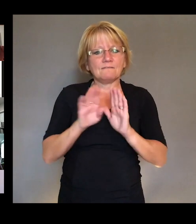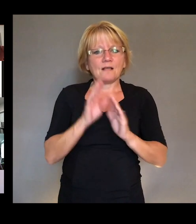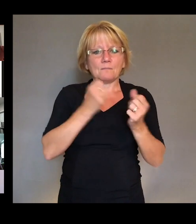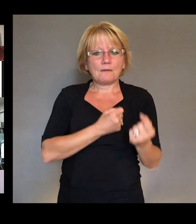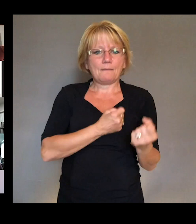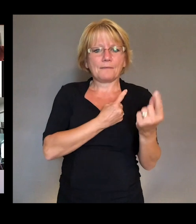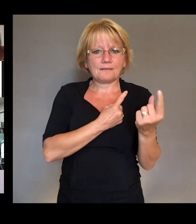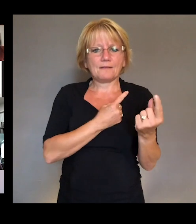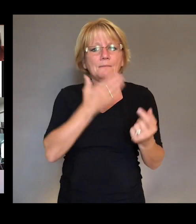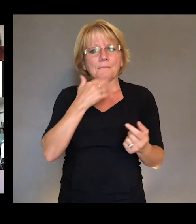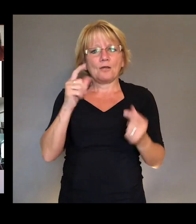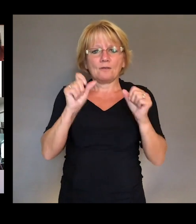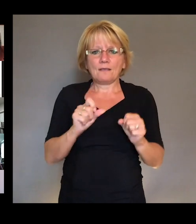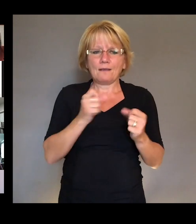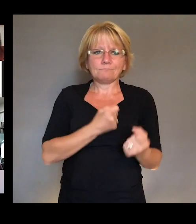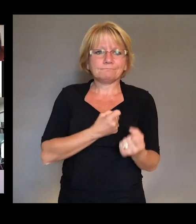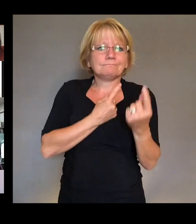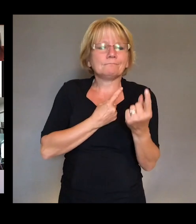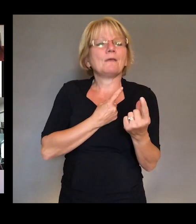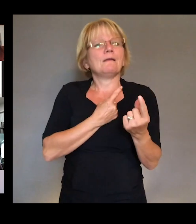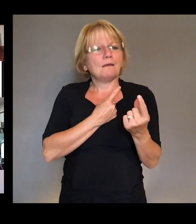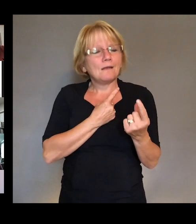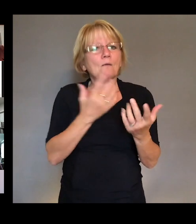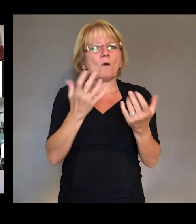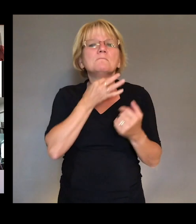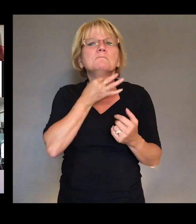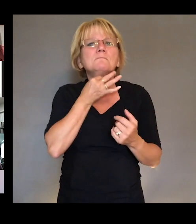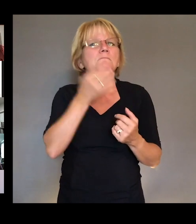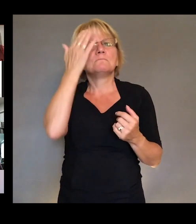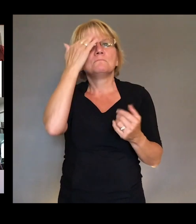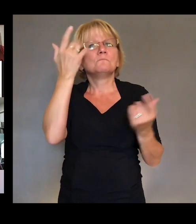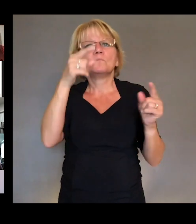and they're better able to empathize. And they also wanna know more about what's going on in the world, right?